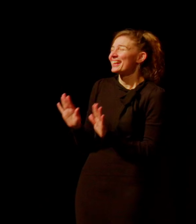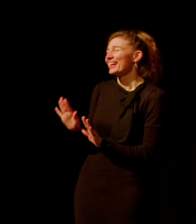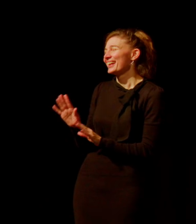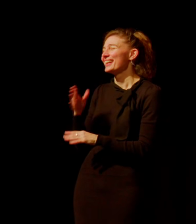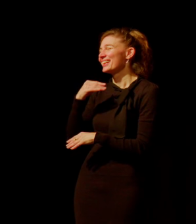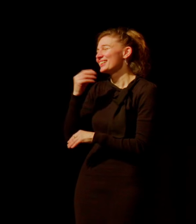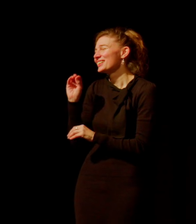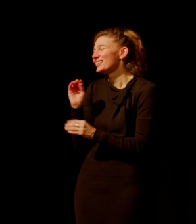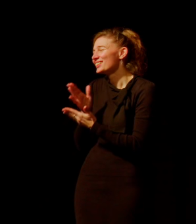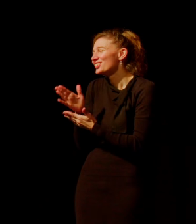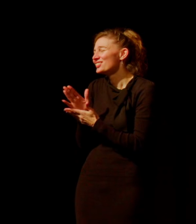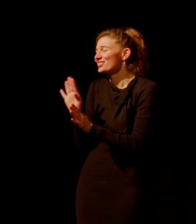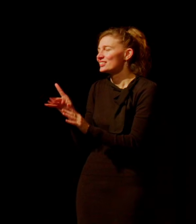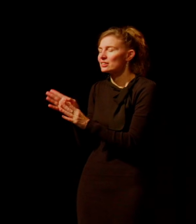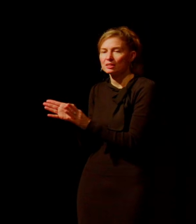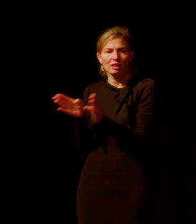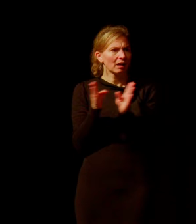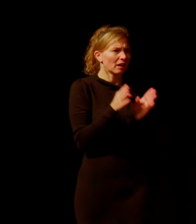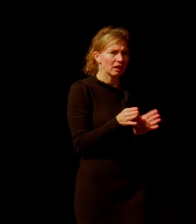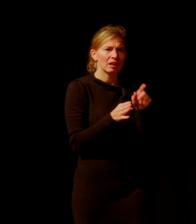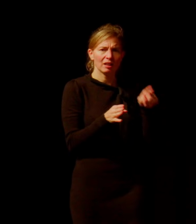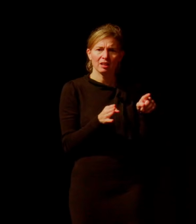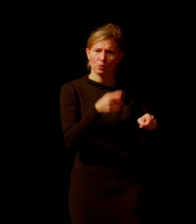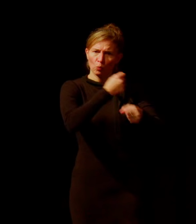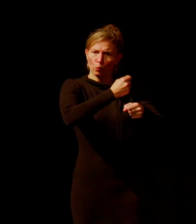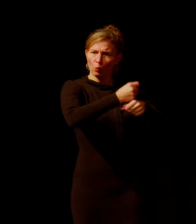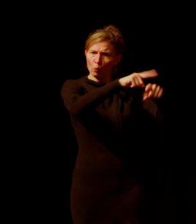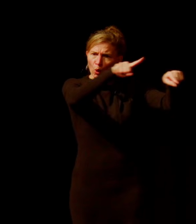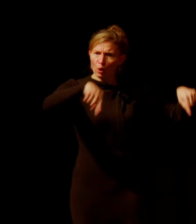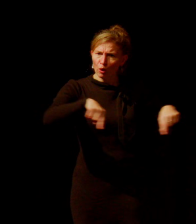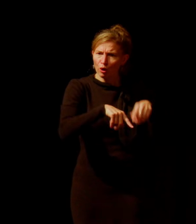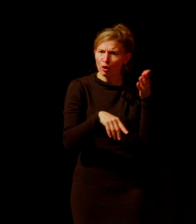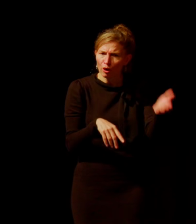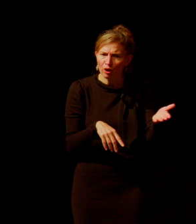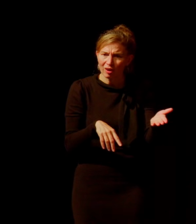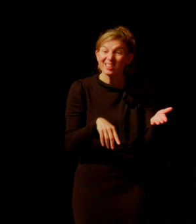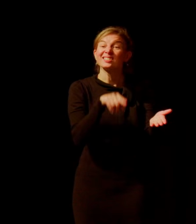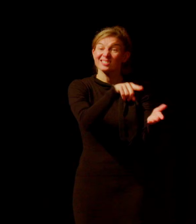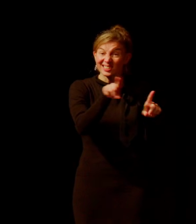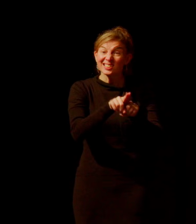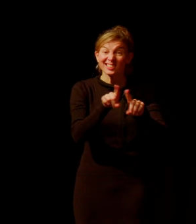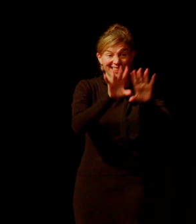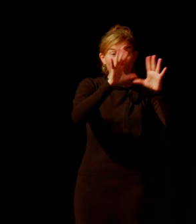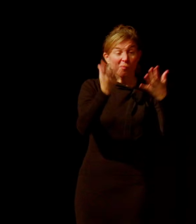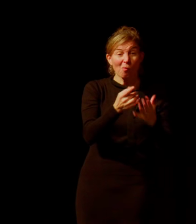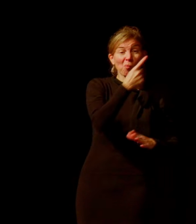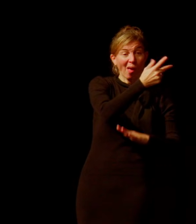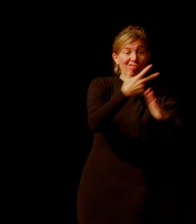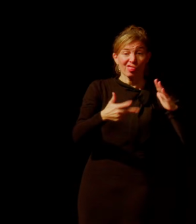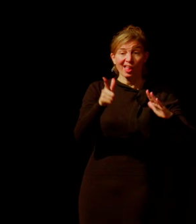where you spend another one-third of your life. But that is the place is all about power and presence.